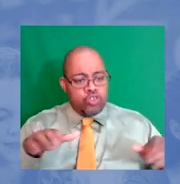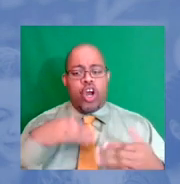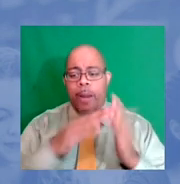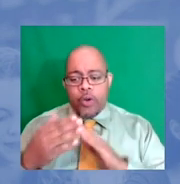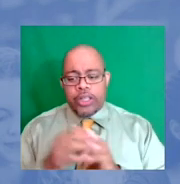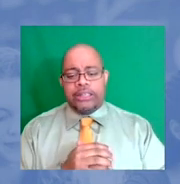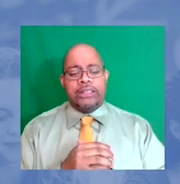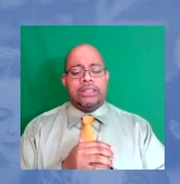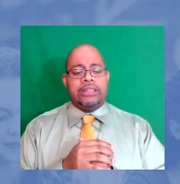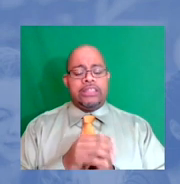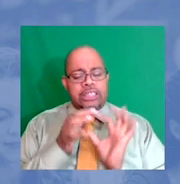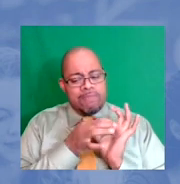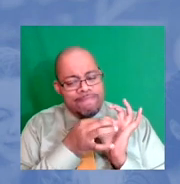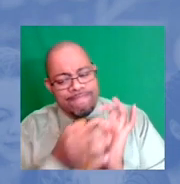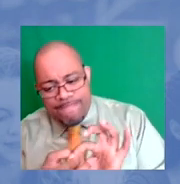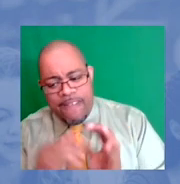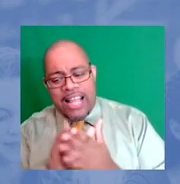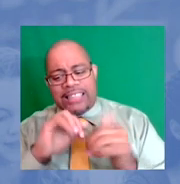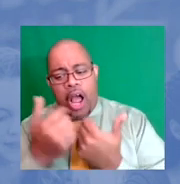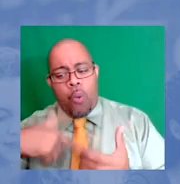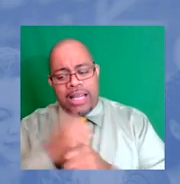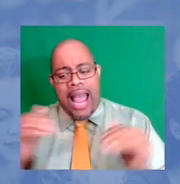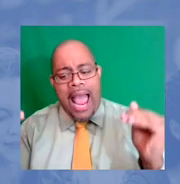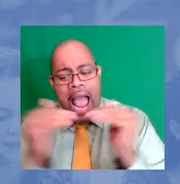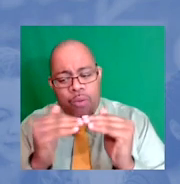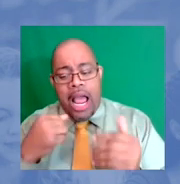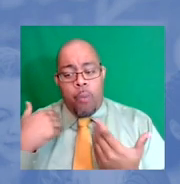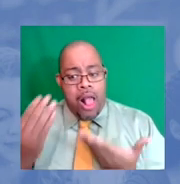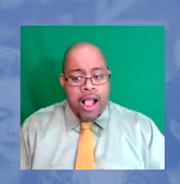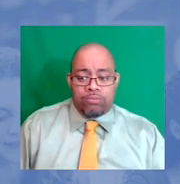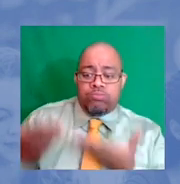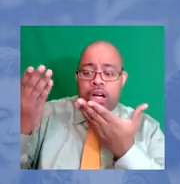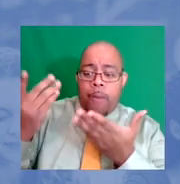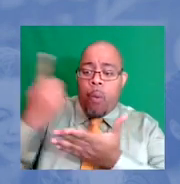THAT'S HOW WE GET TO EQUITY AND WE LIFT UP WHAT'S WORKING, WE LIFT UP IT'S A PROCESS